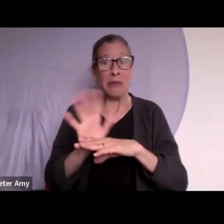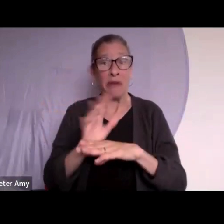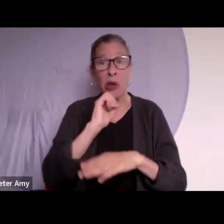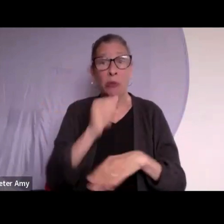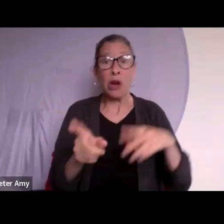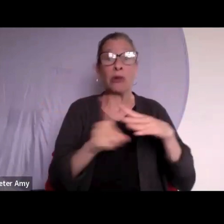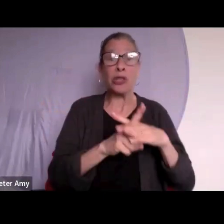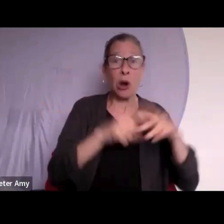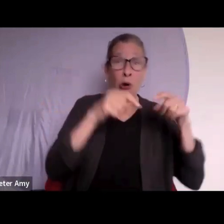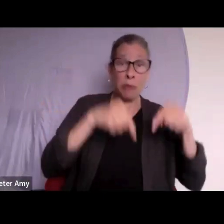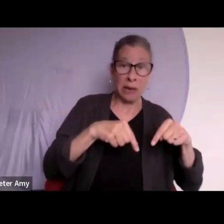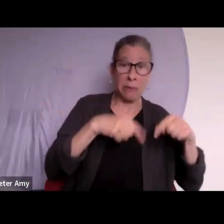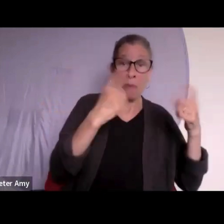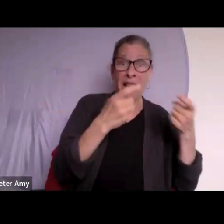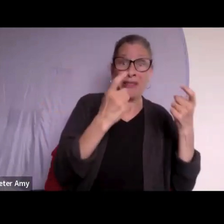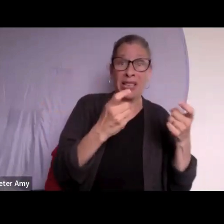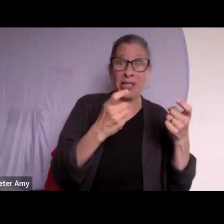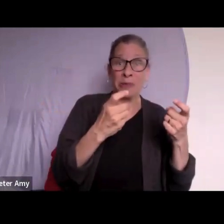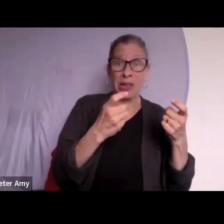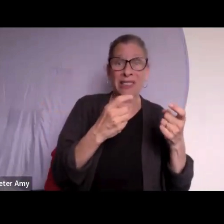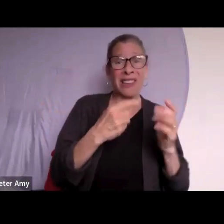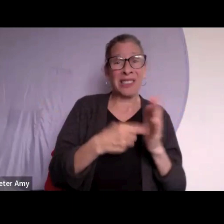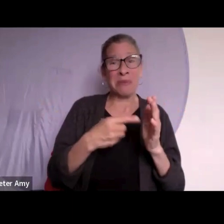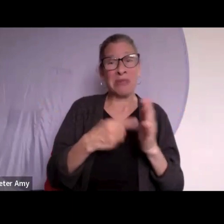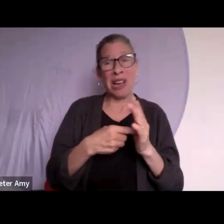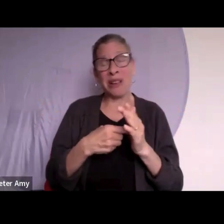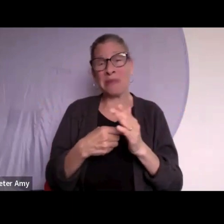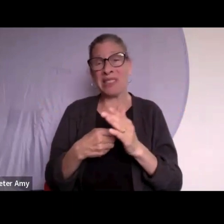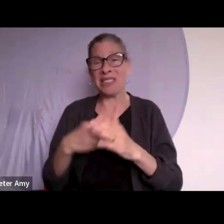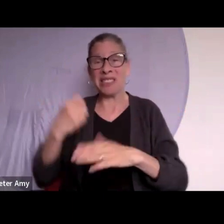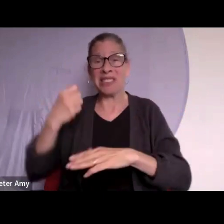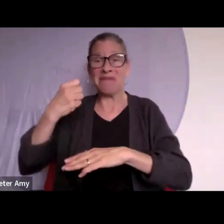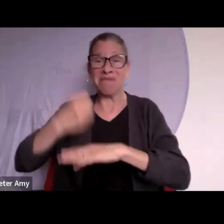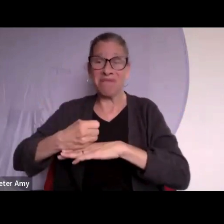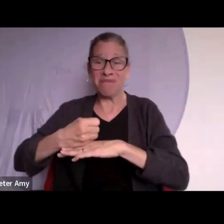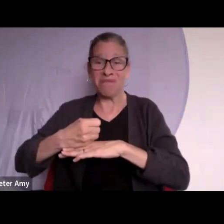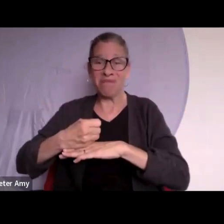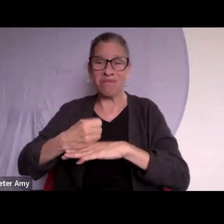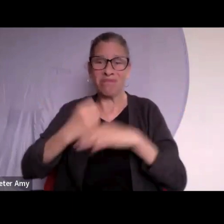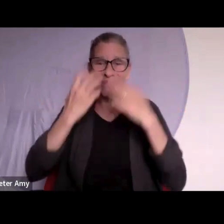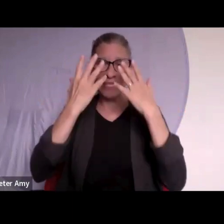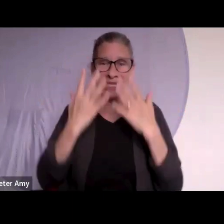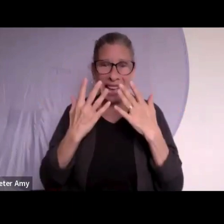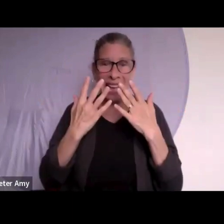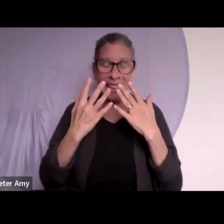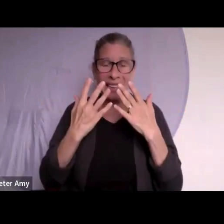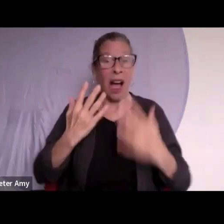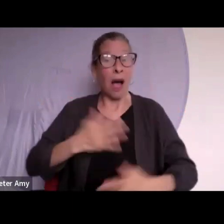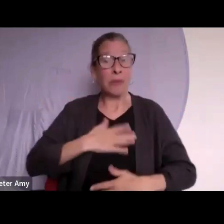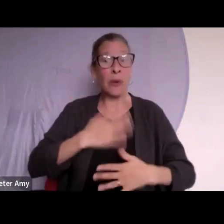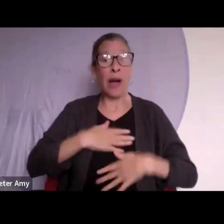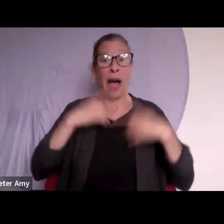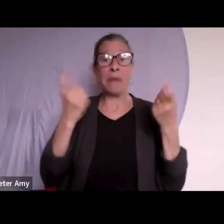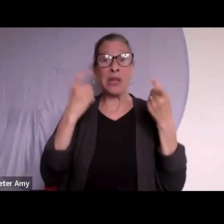go anywhere else, what I'm so happy about in terms of the festival spreading across the country. And by the way, on our